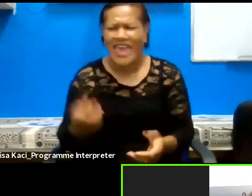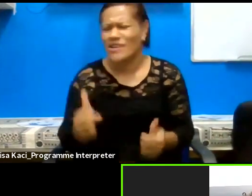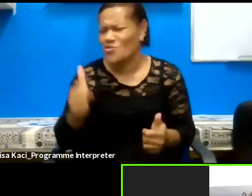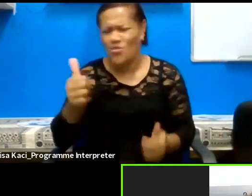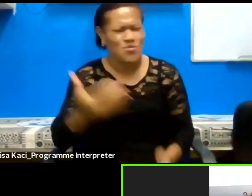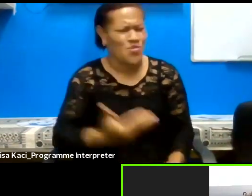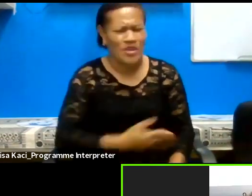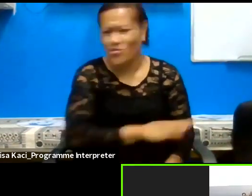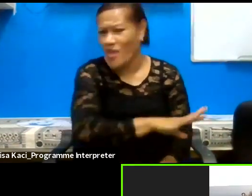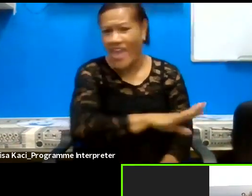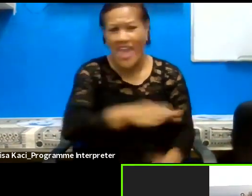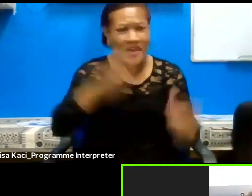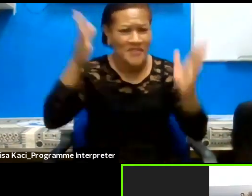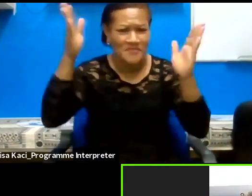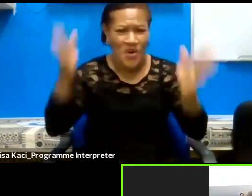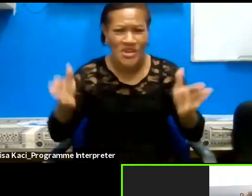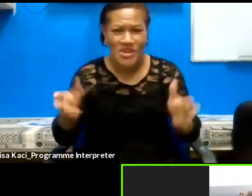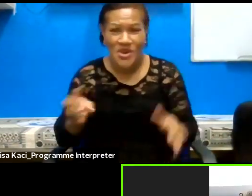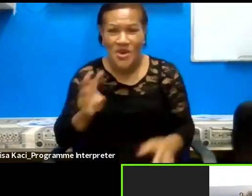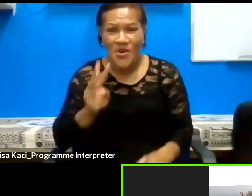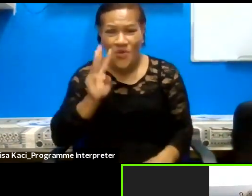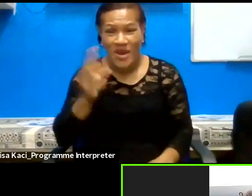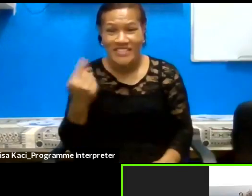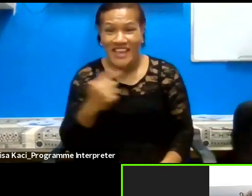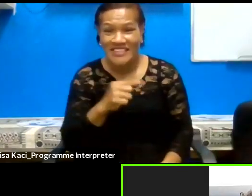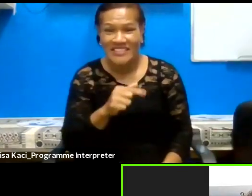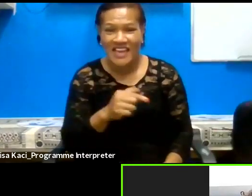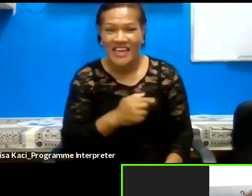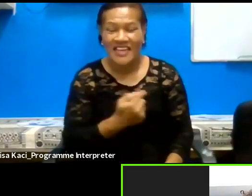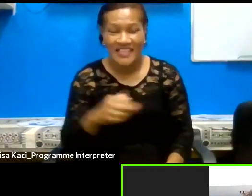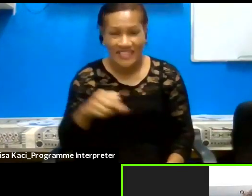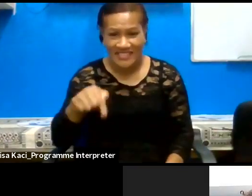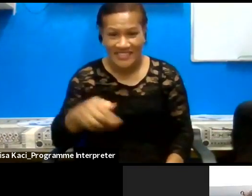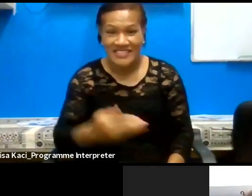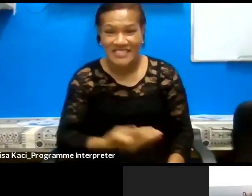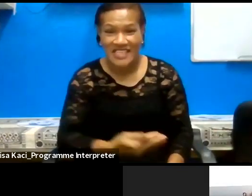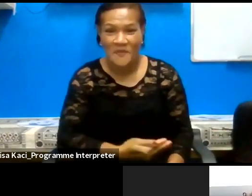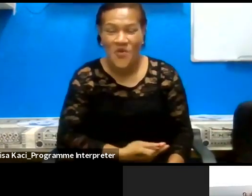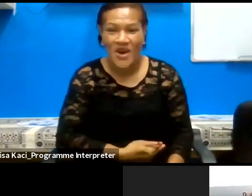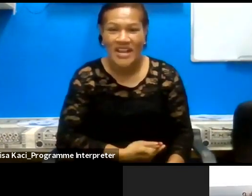They say we don't want you.